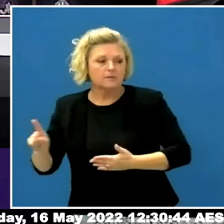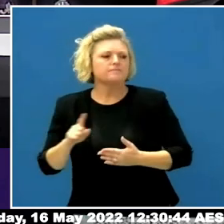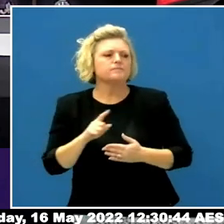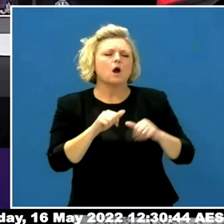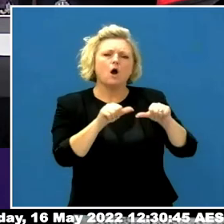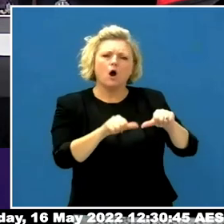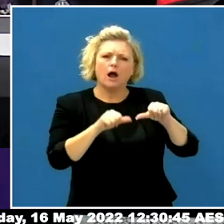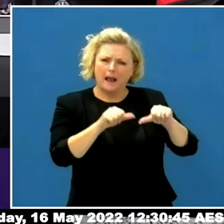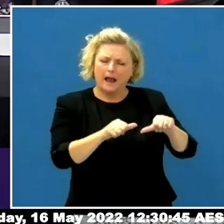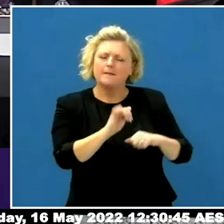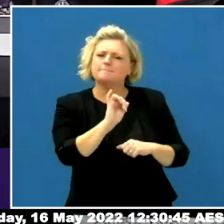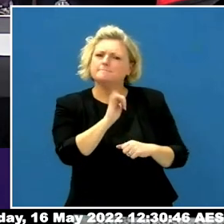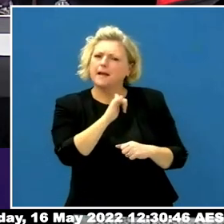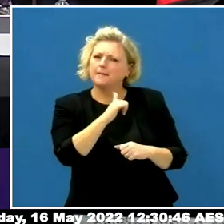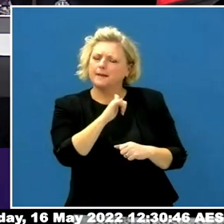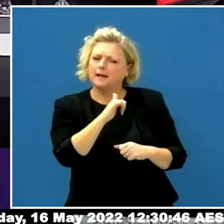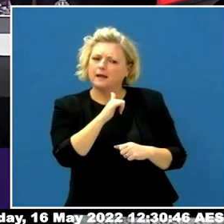I'm sorry, Sally.